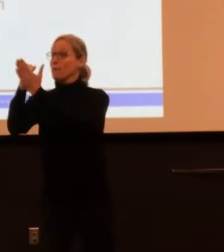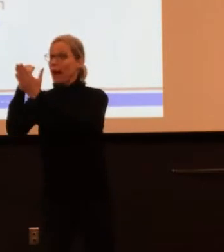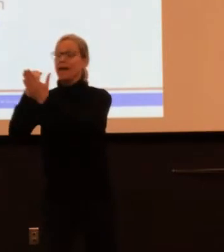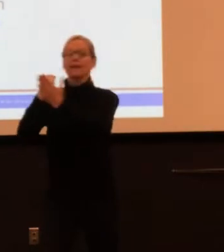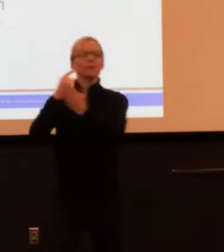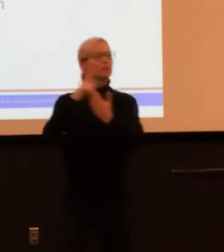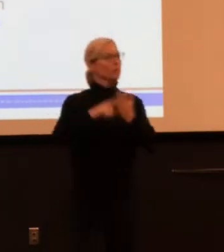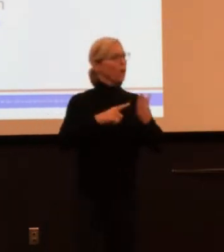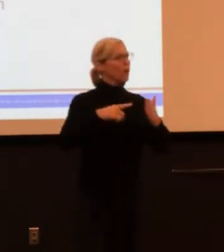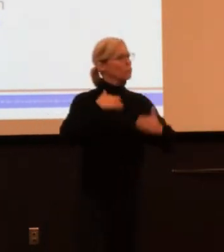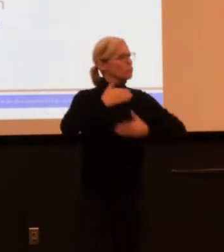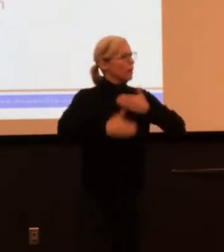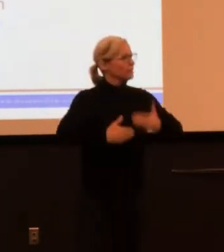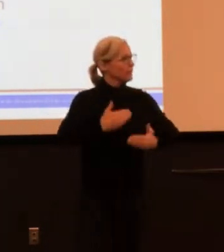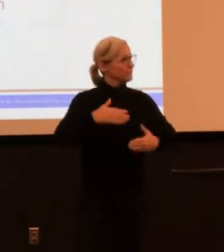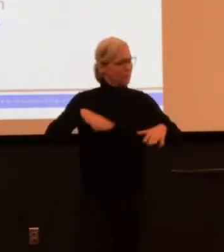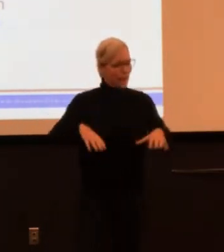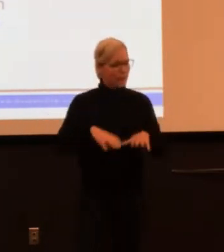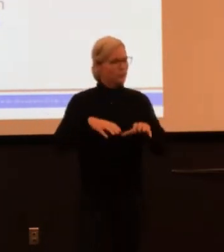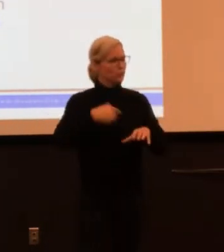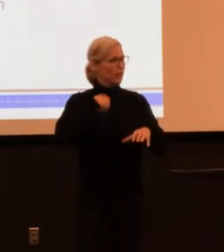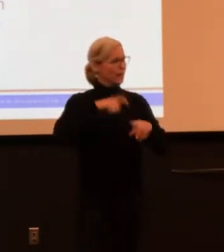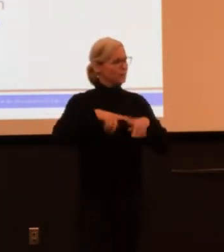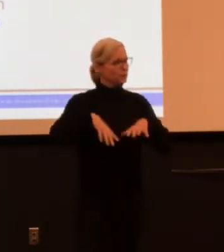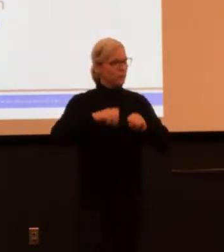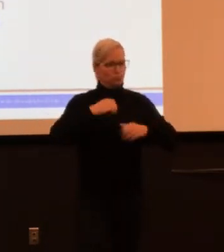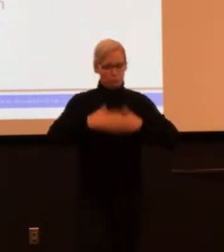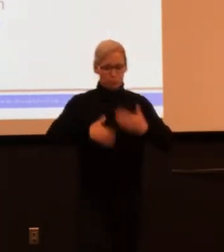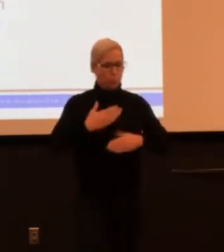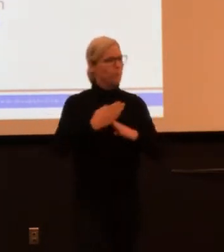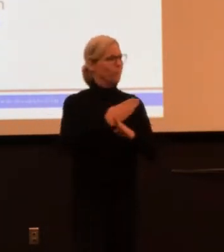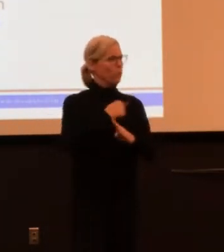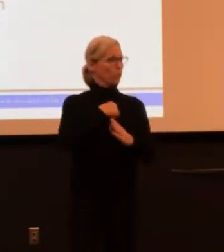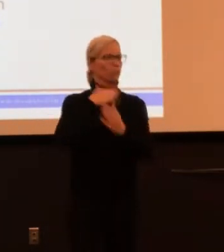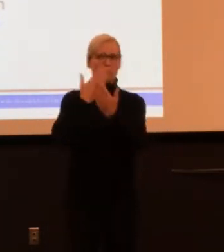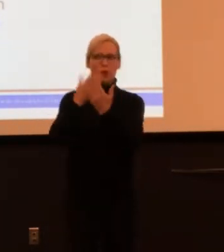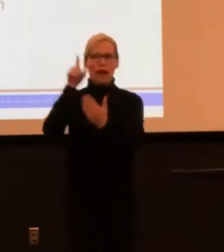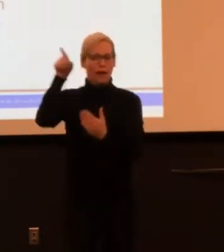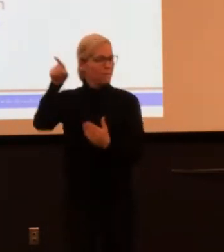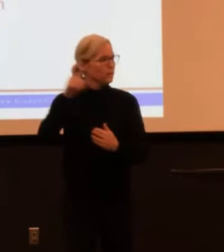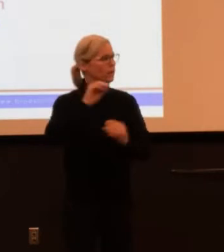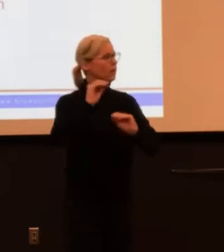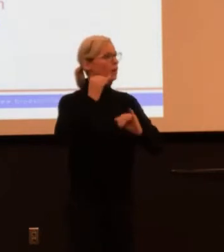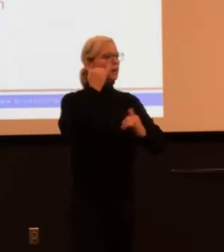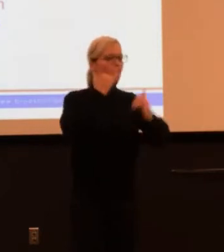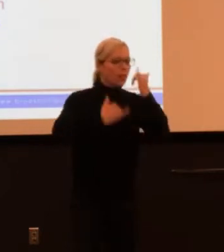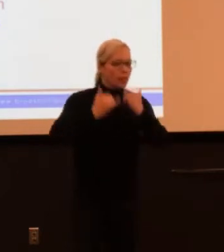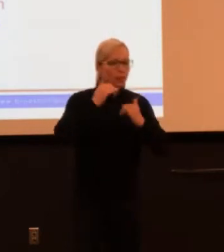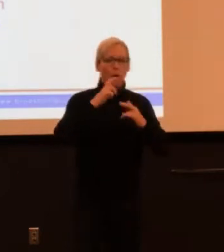the protection you need and don't stumble on any of the problems that people often make,